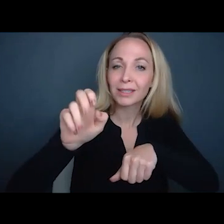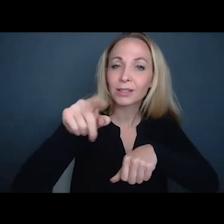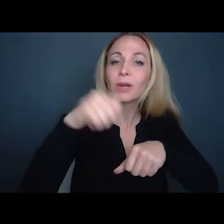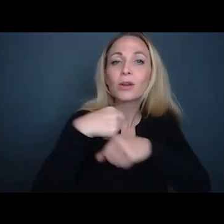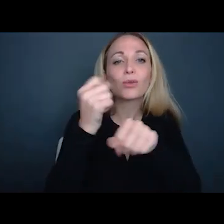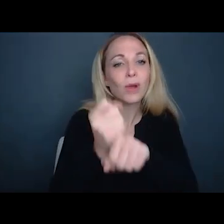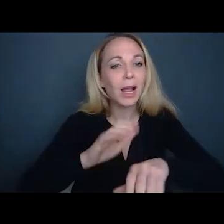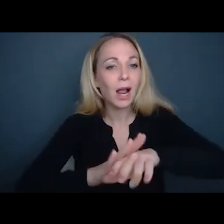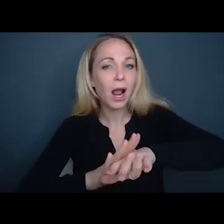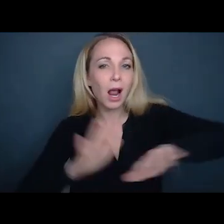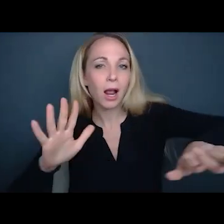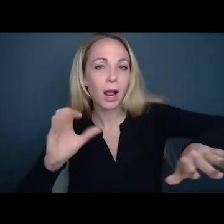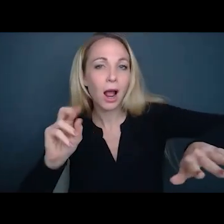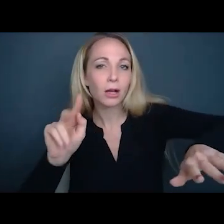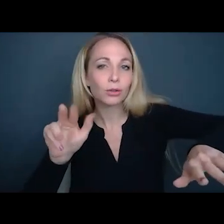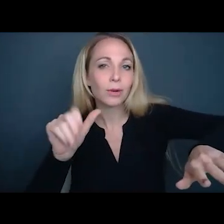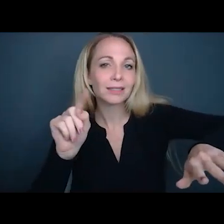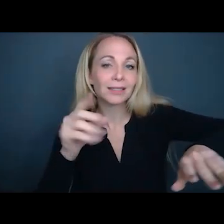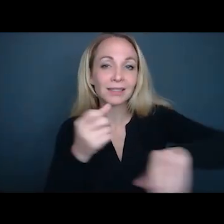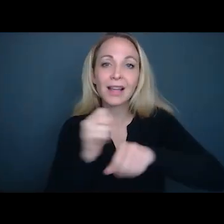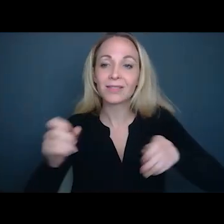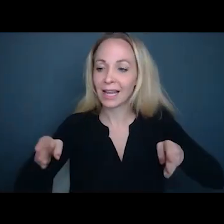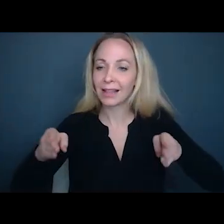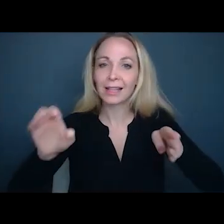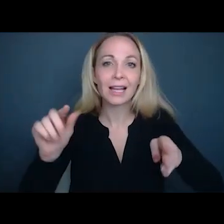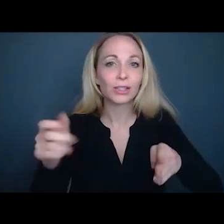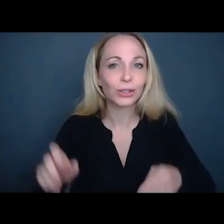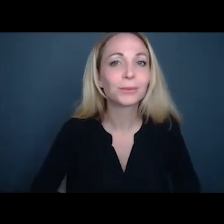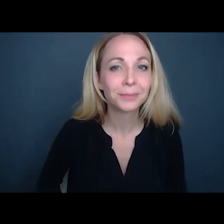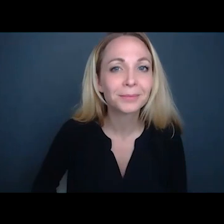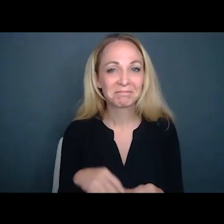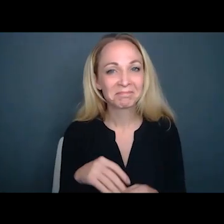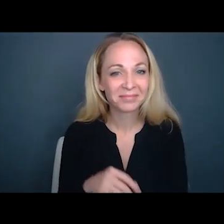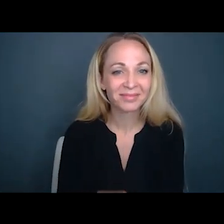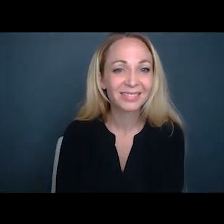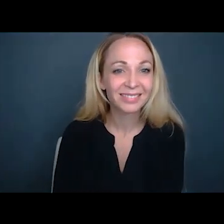at the edges of curves. Next slide.